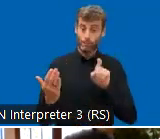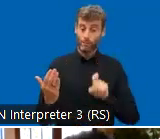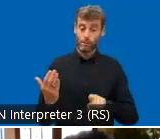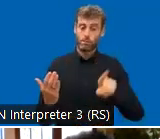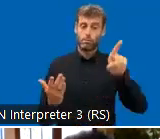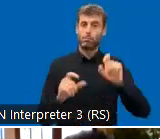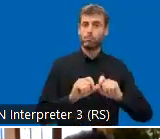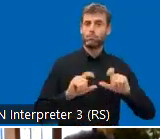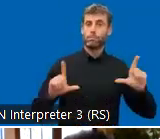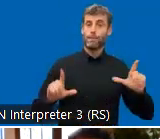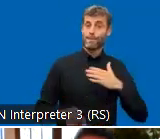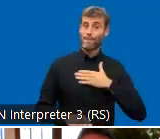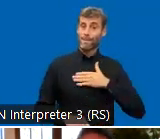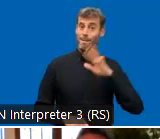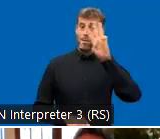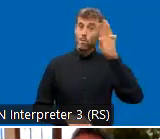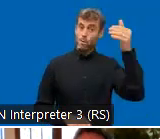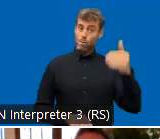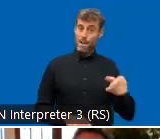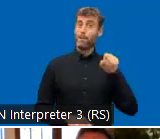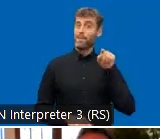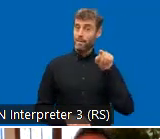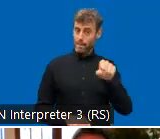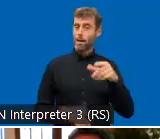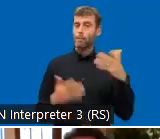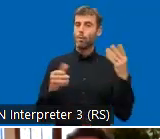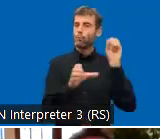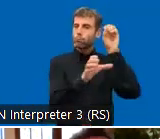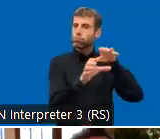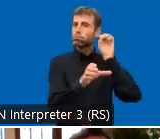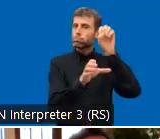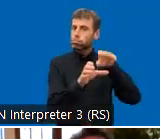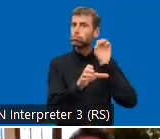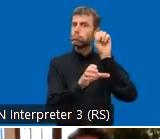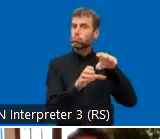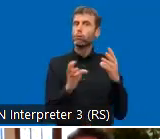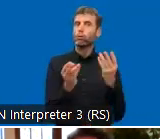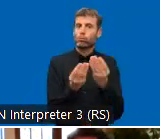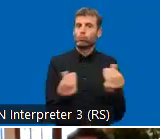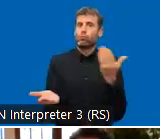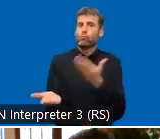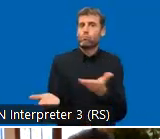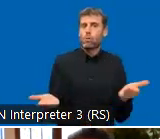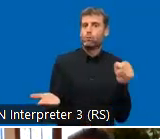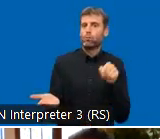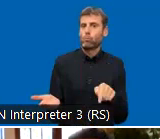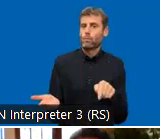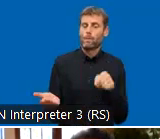on our website that we have started to populate over the last year or so with information that we